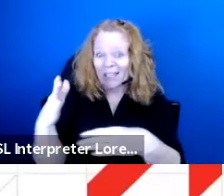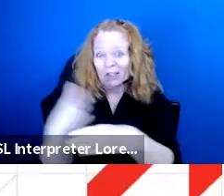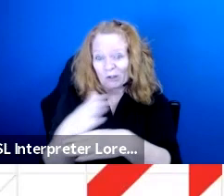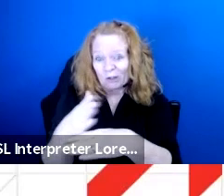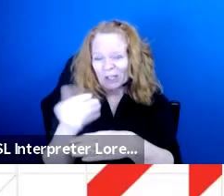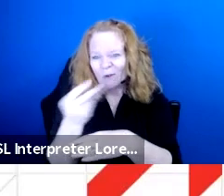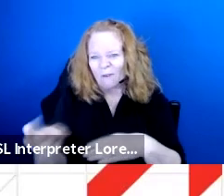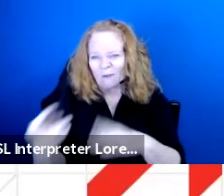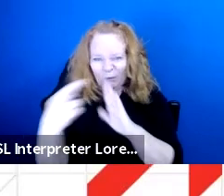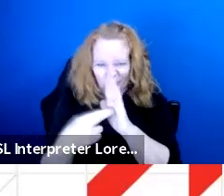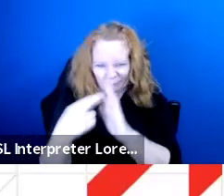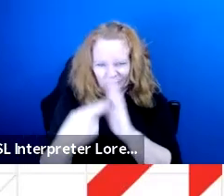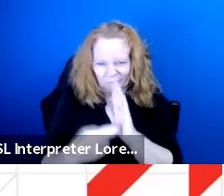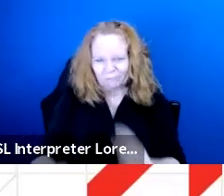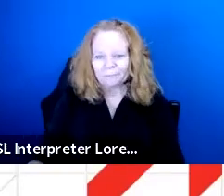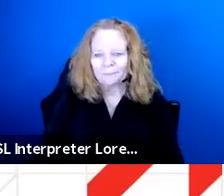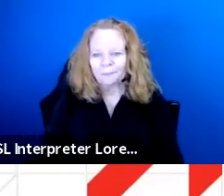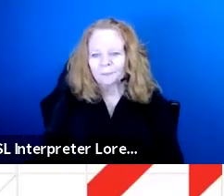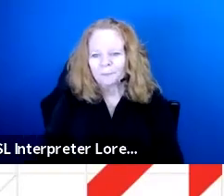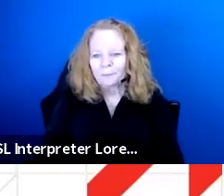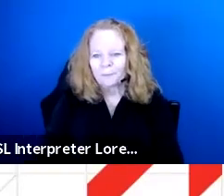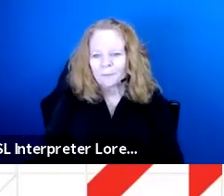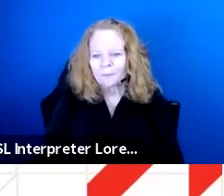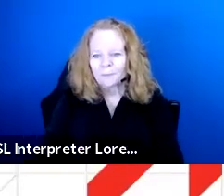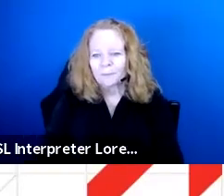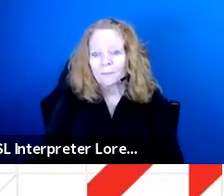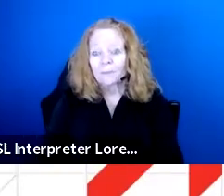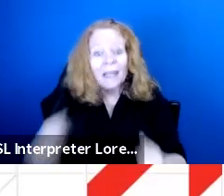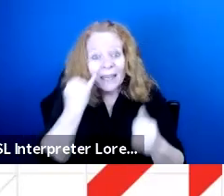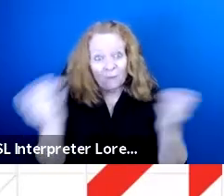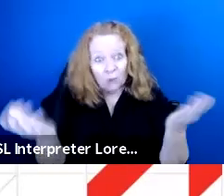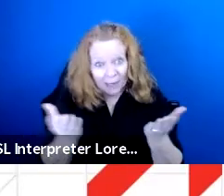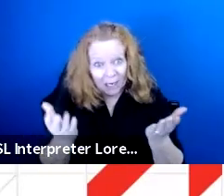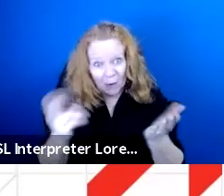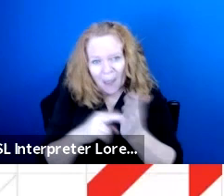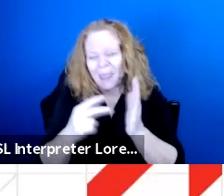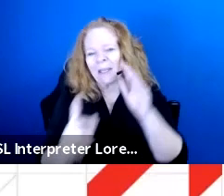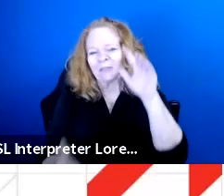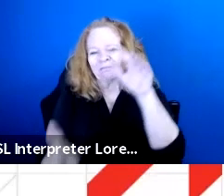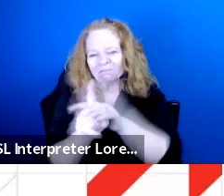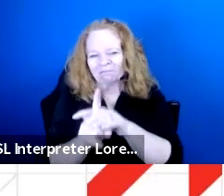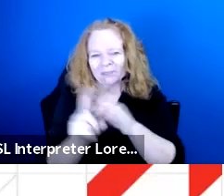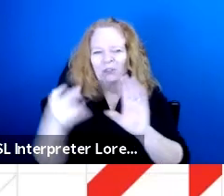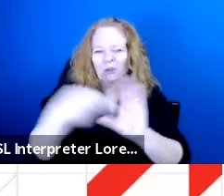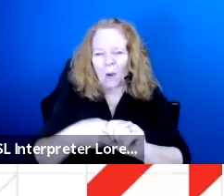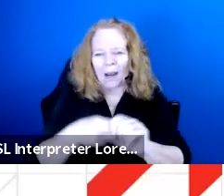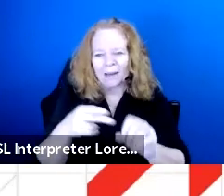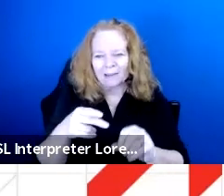items if you're with me now you were successful in joining this Zoom webinar however if you have any